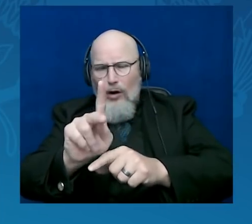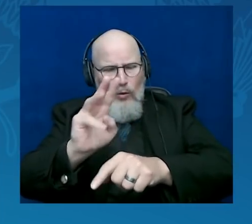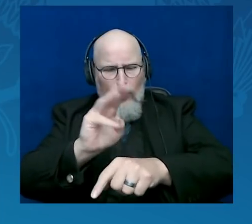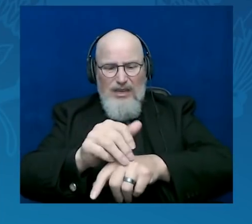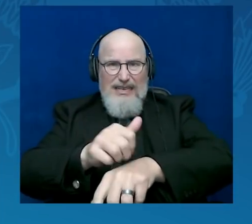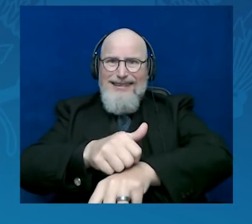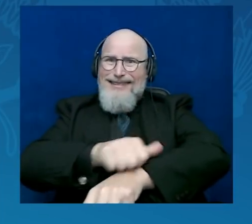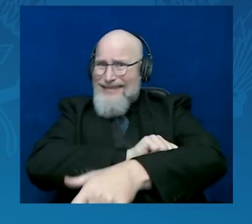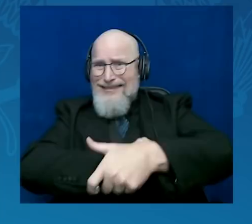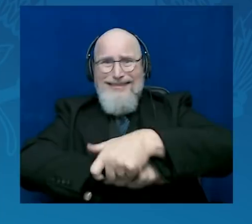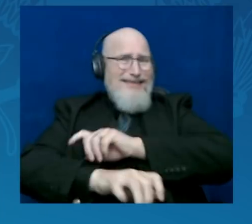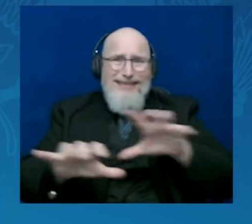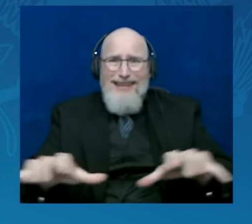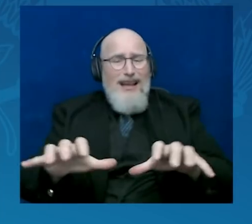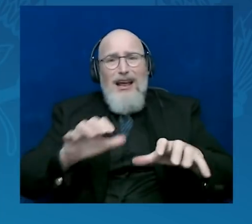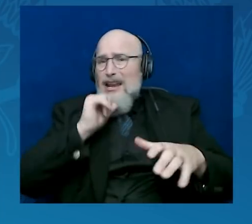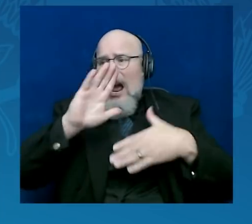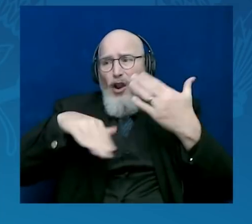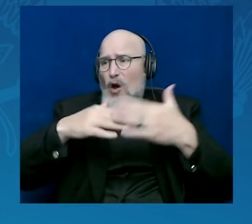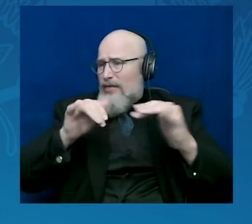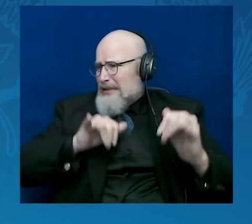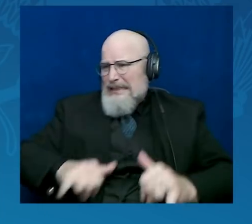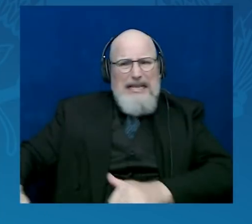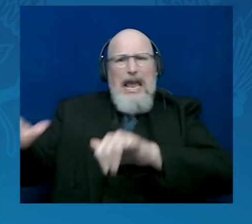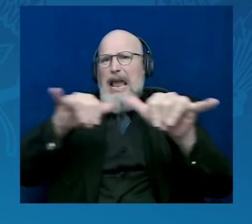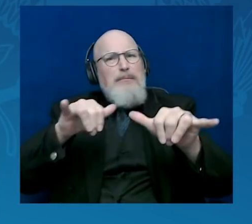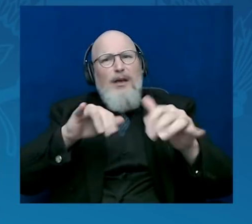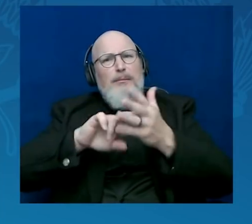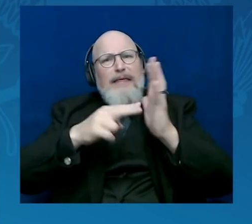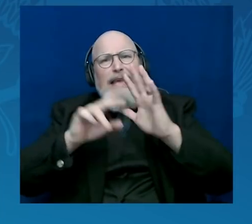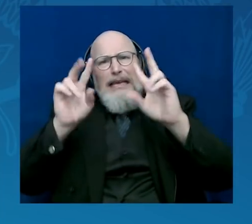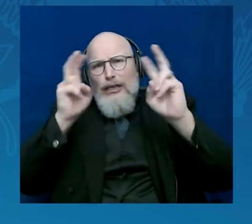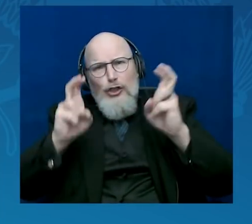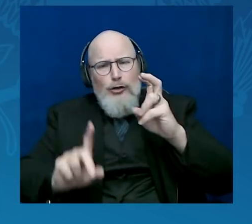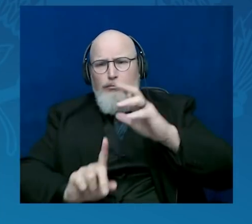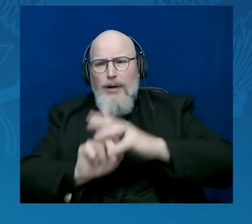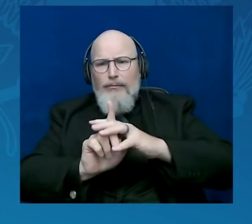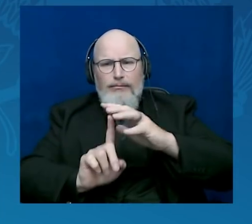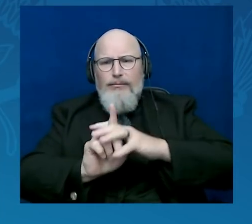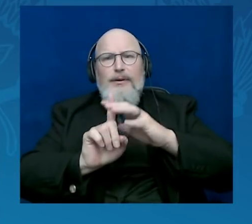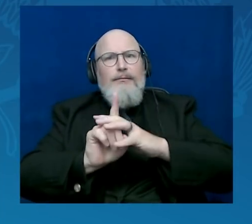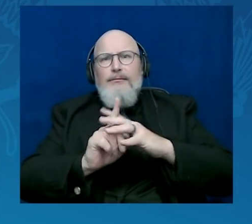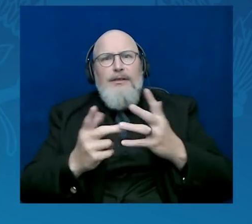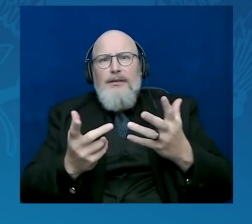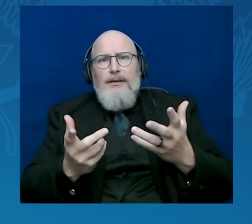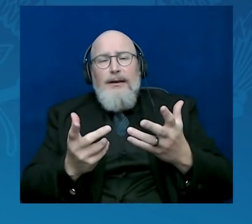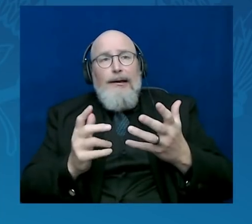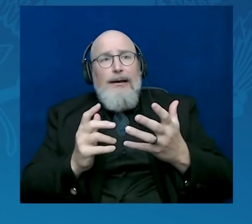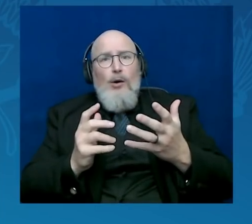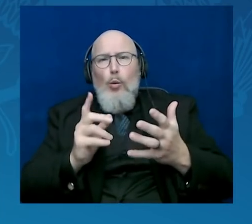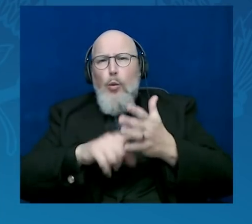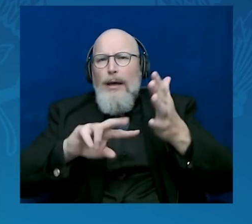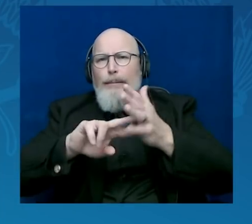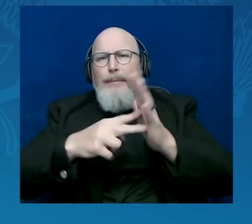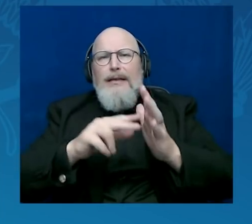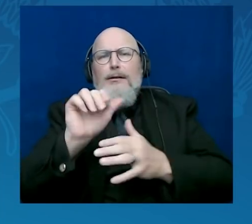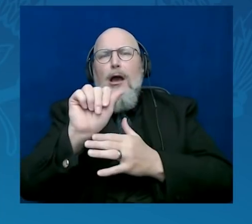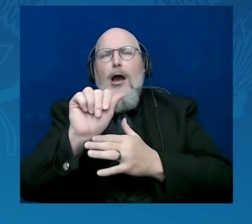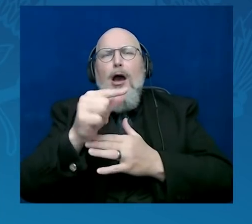in terms of a variety of issues that are on the table. How do we define "aggression"? What should be the consequences?